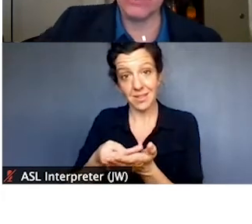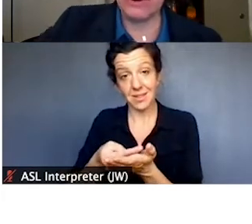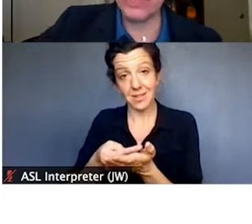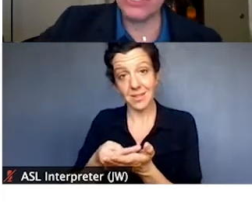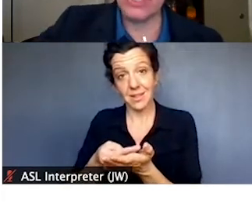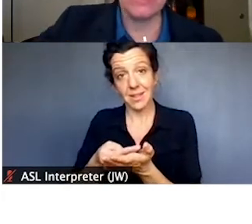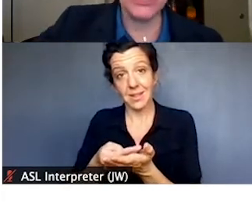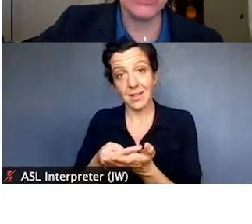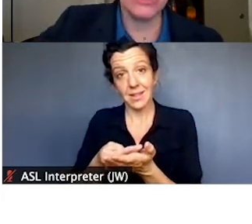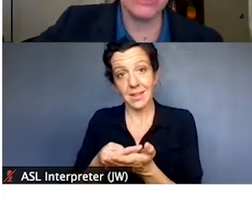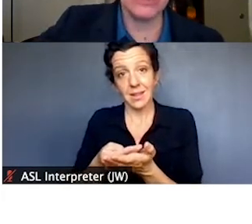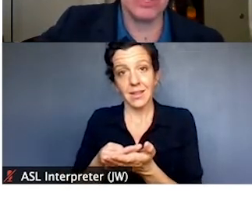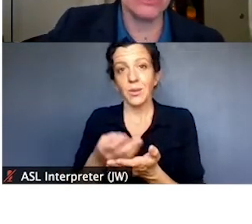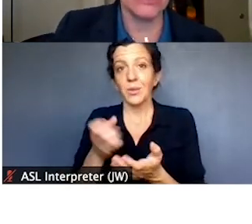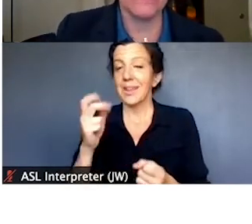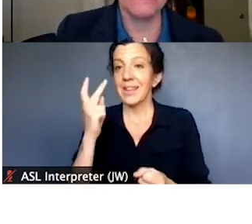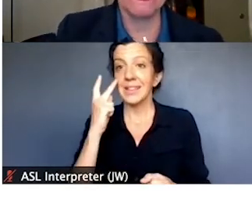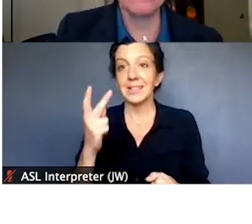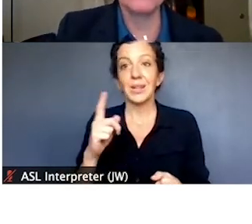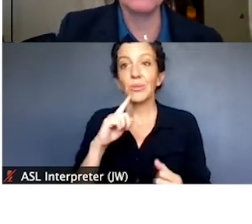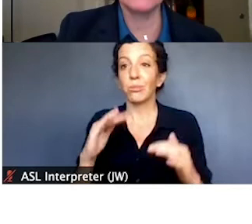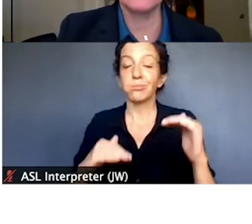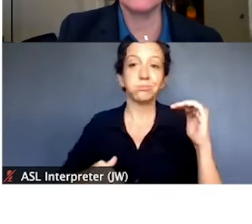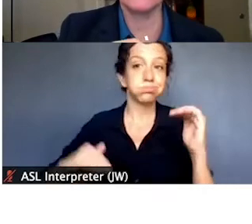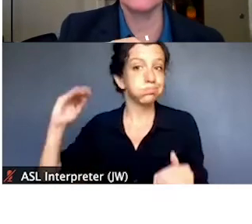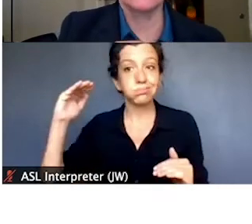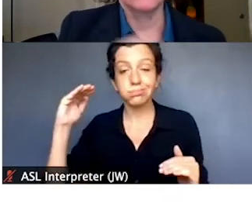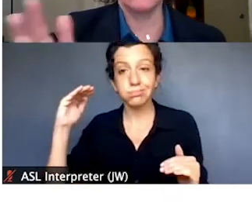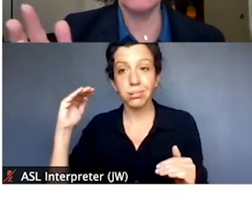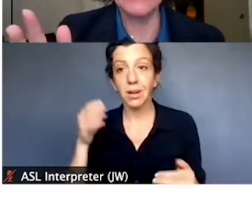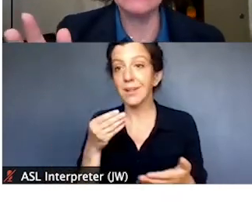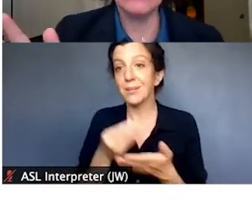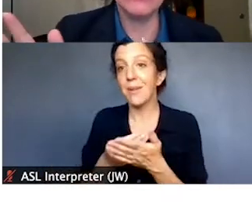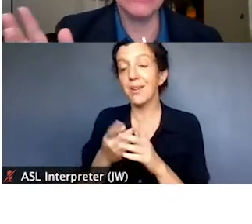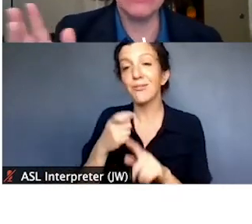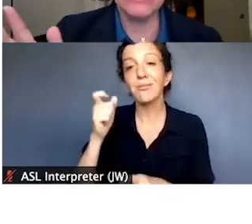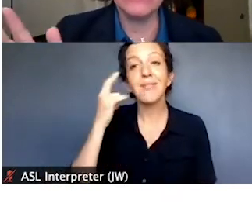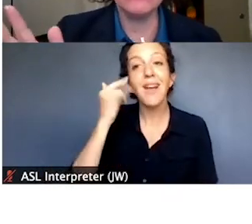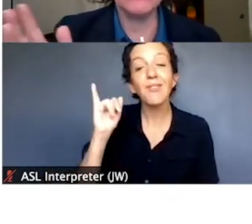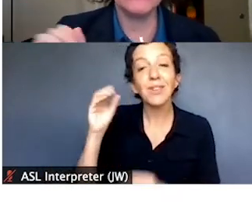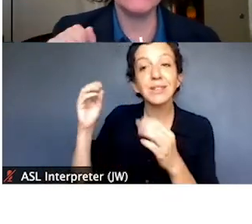for Fair Admissions that's small too. So you can see that there's over $18 million, almost $19 million